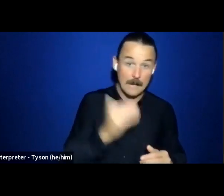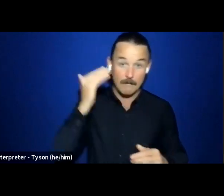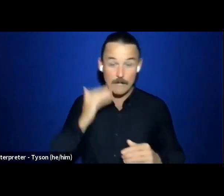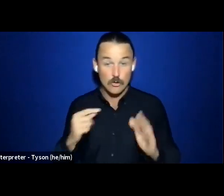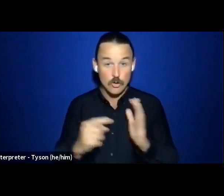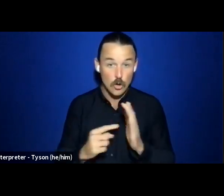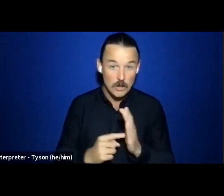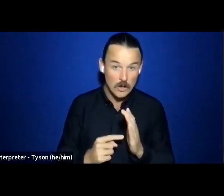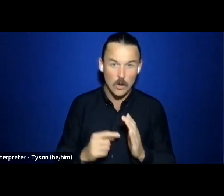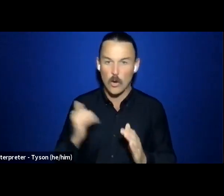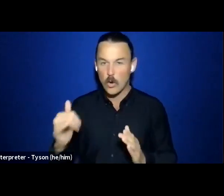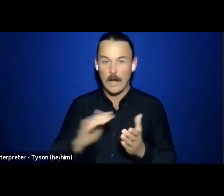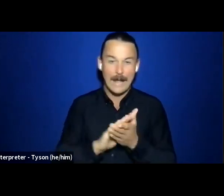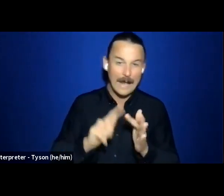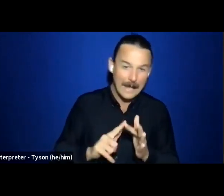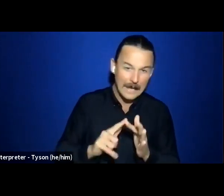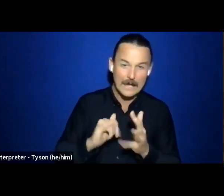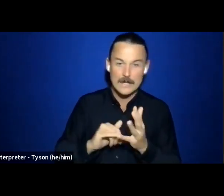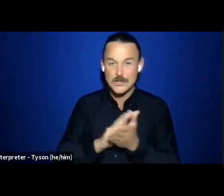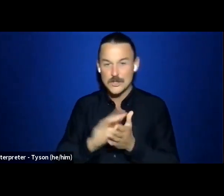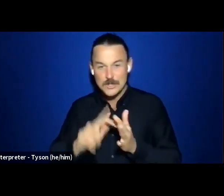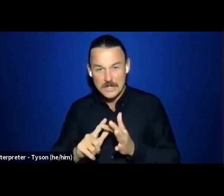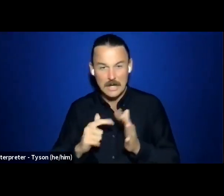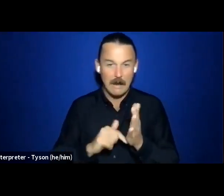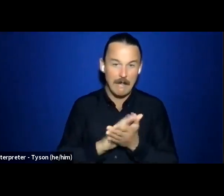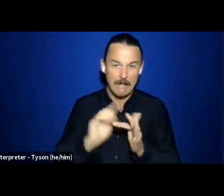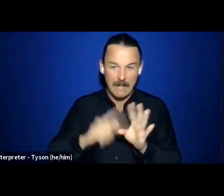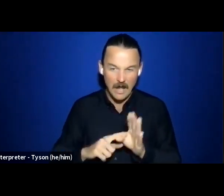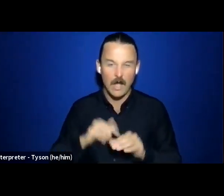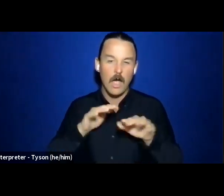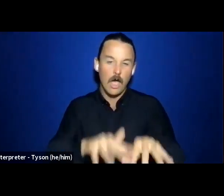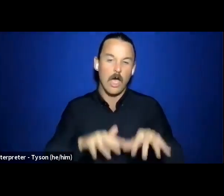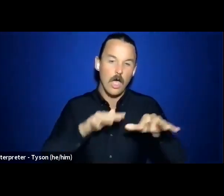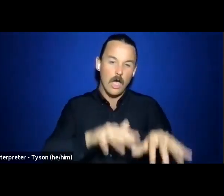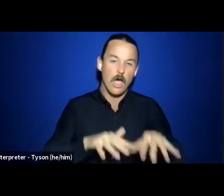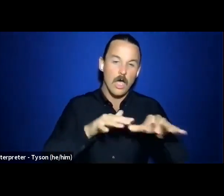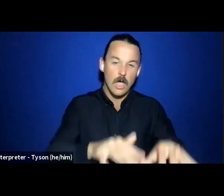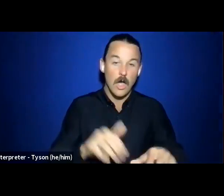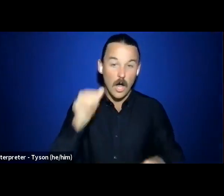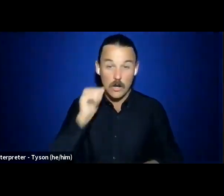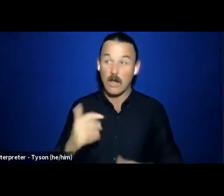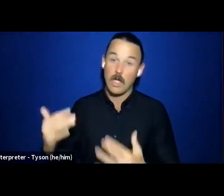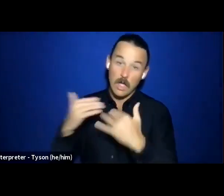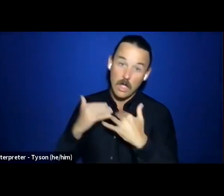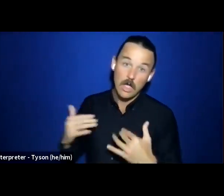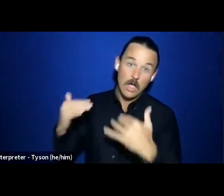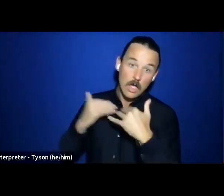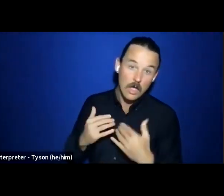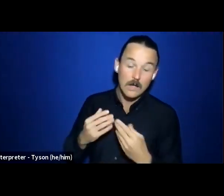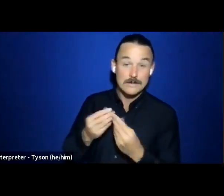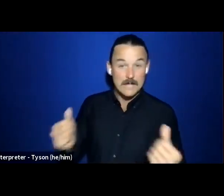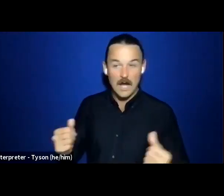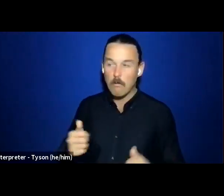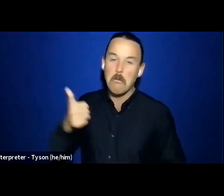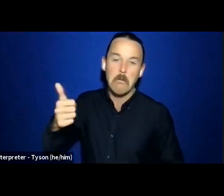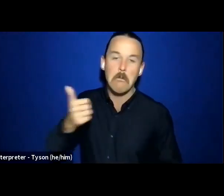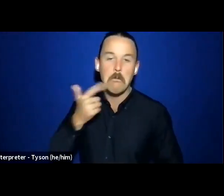bathroom usage, about how correct use of pronouns. ns is marked as well ns is marked as well inside maybe ns is marked as well inside maybe easy to shrug off for some. after all all.